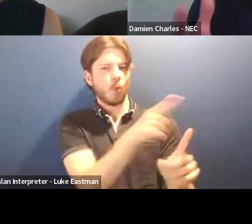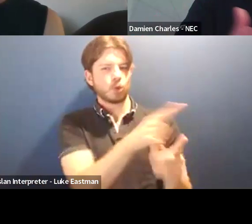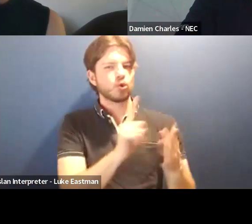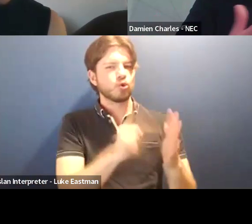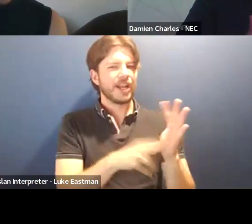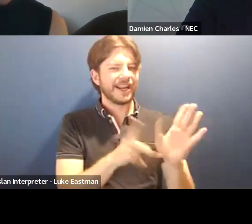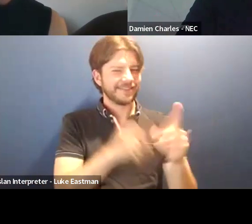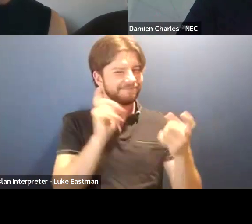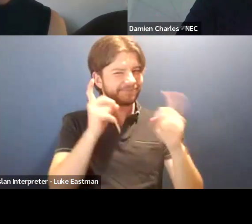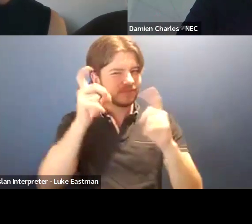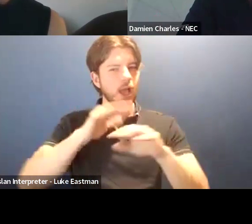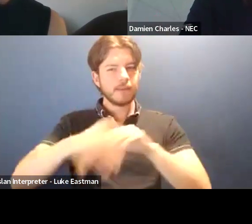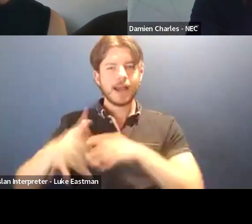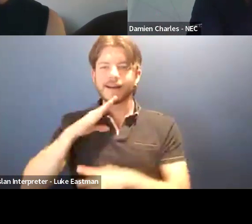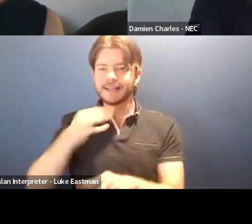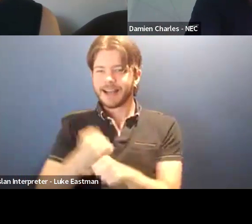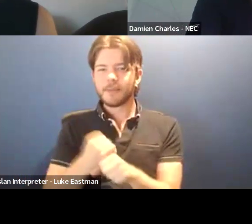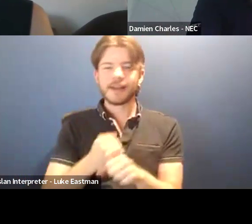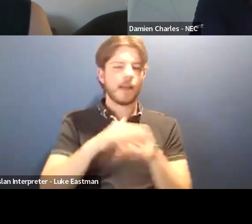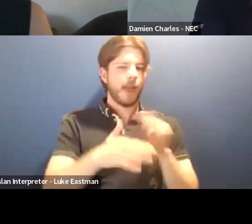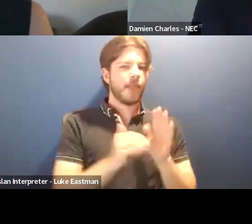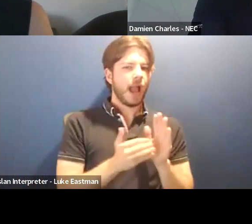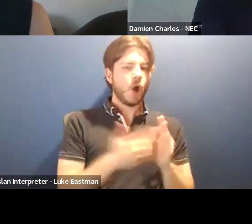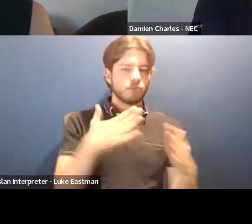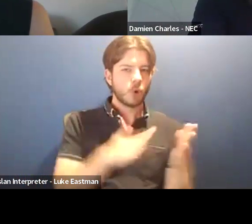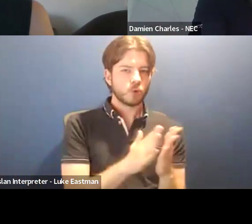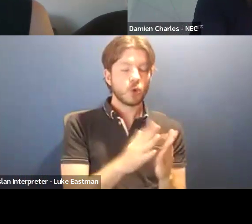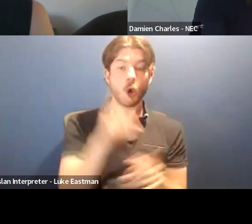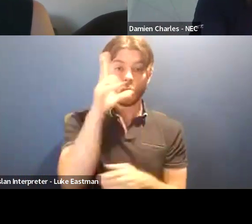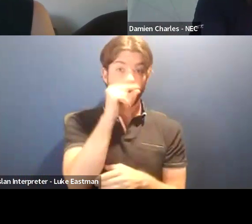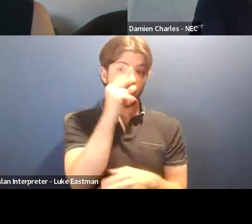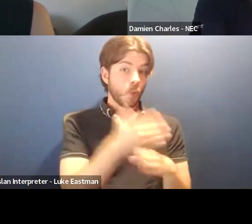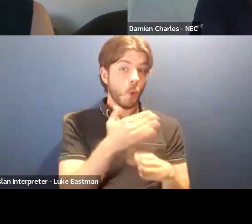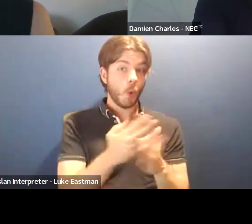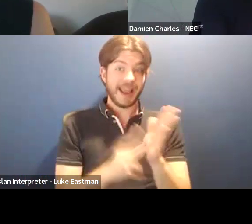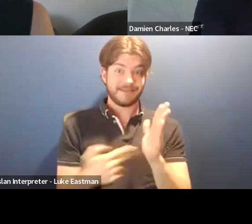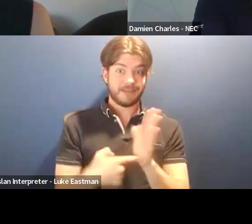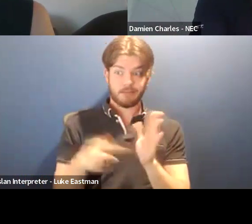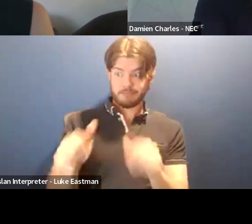government and approach at the moment Youth Works NT fantastic program